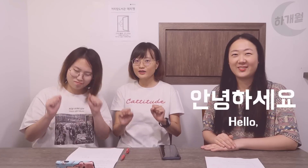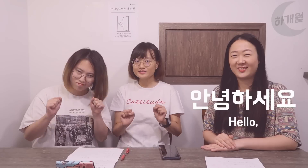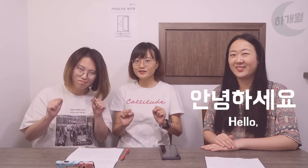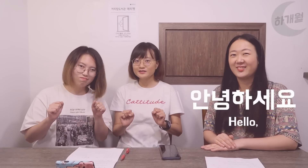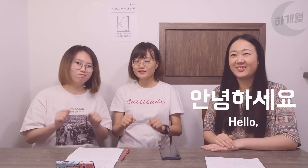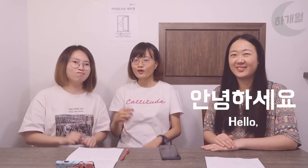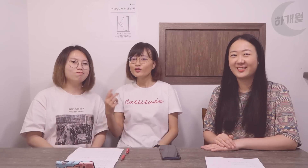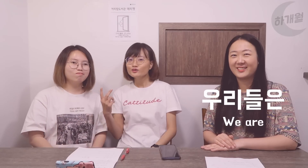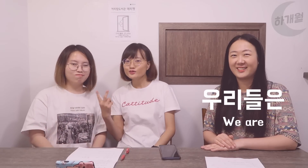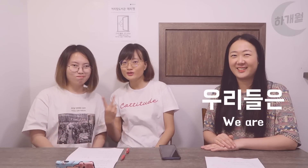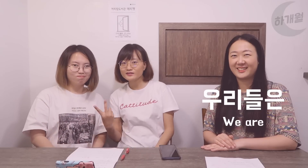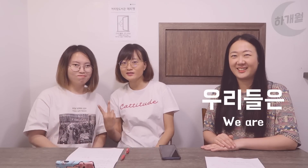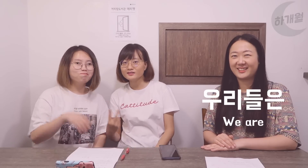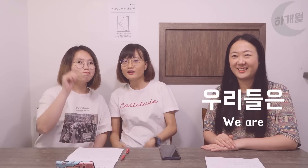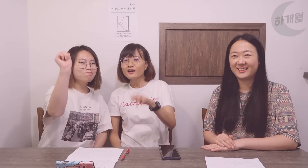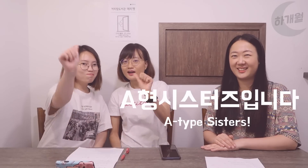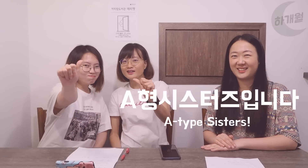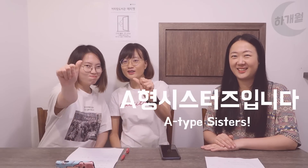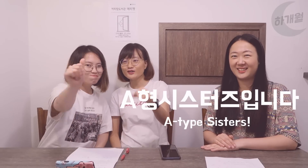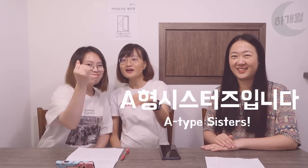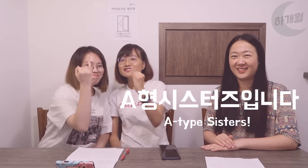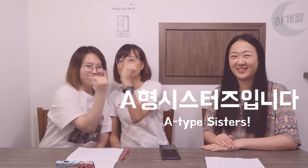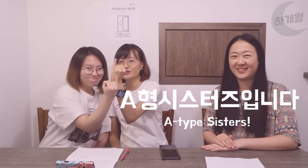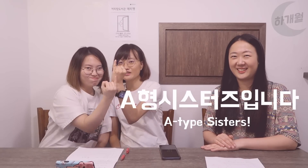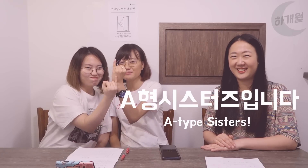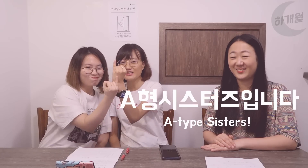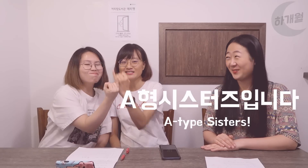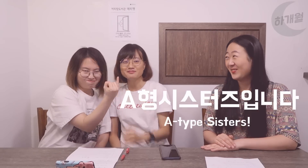Hello, We are A-type Sisters!